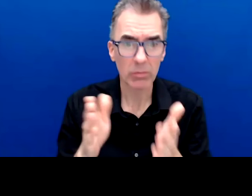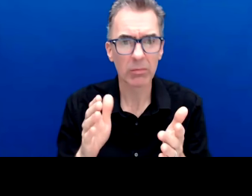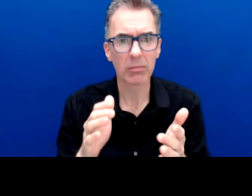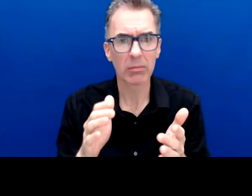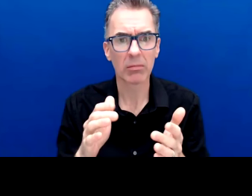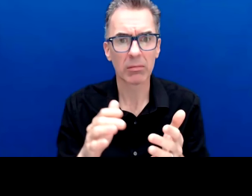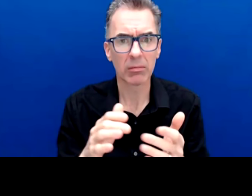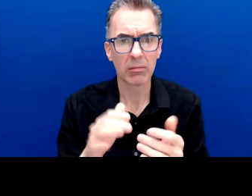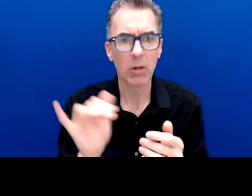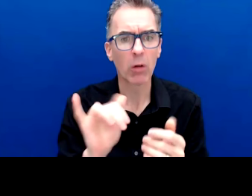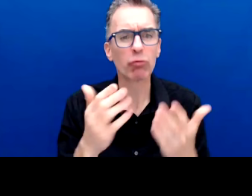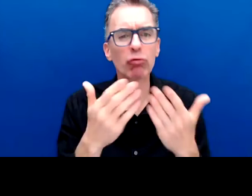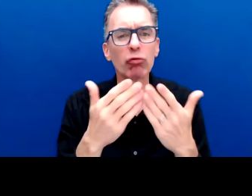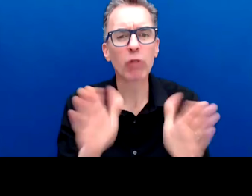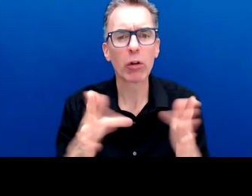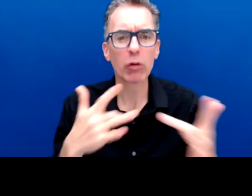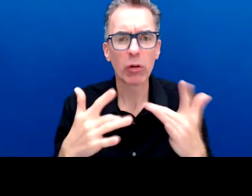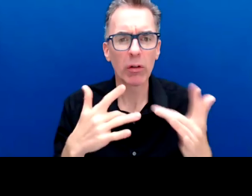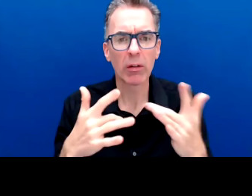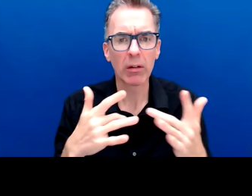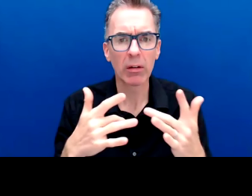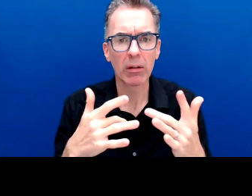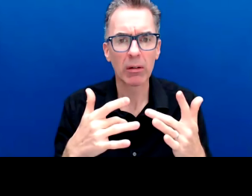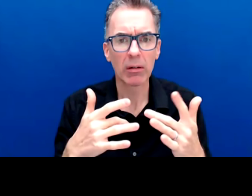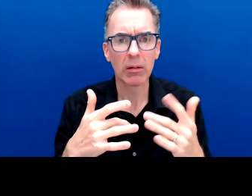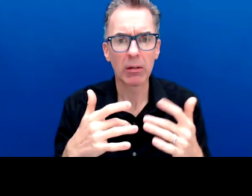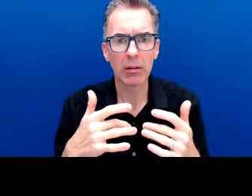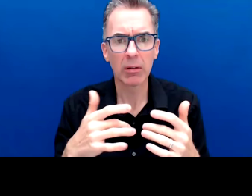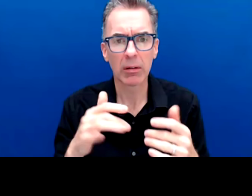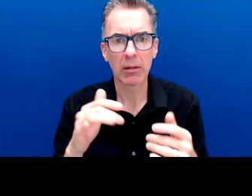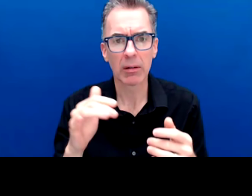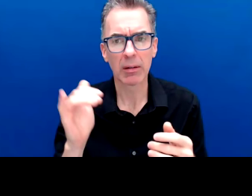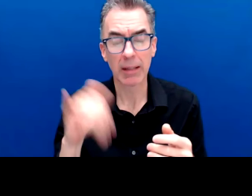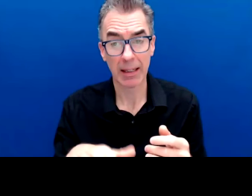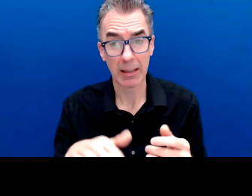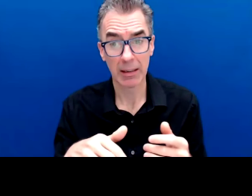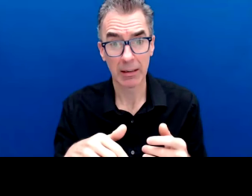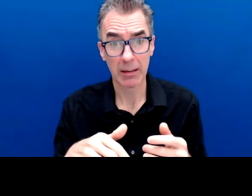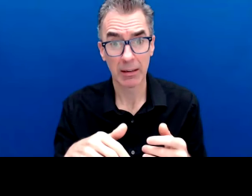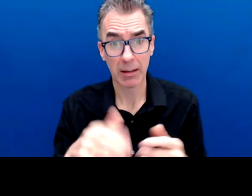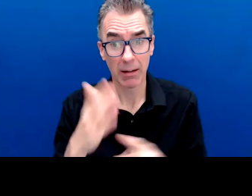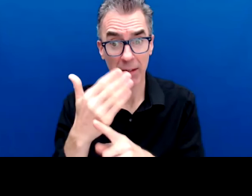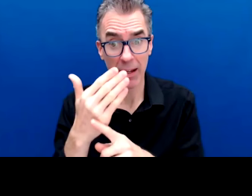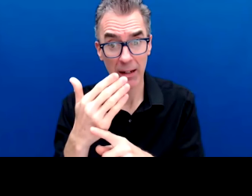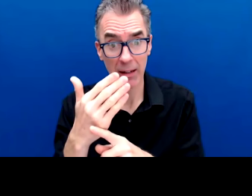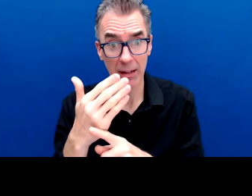which as Gerard already mentioned, those do not get seen. Those general concern flags do not get seen by the students